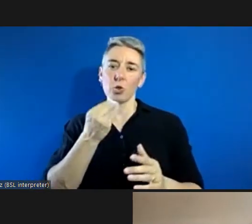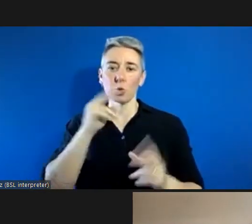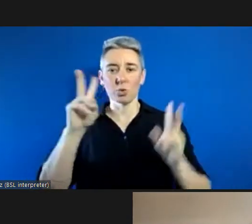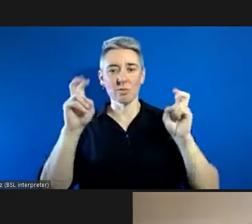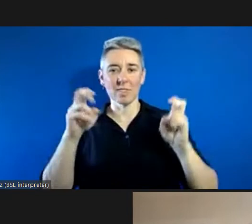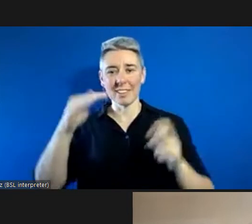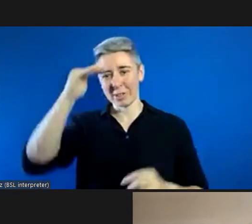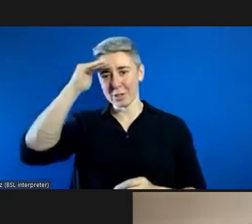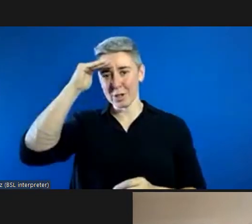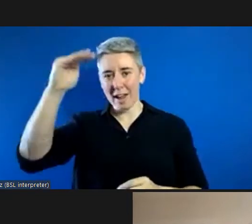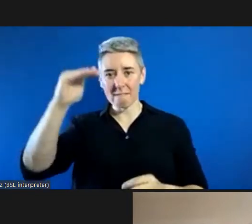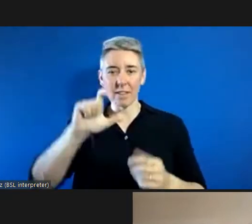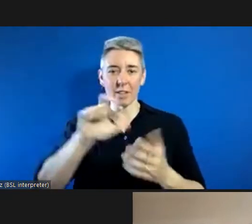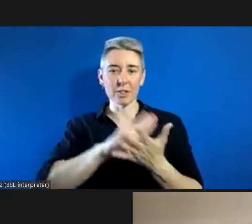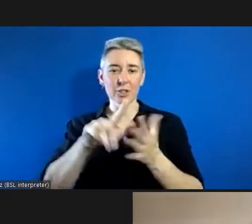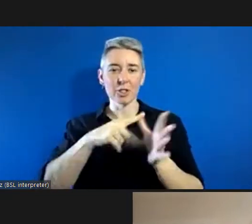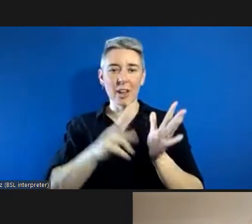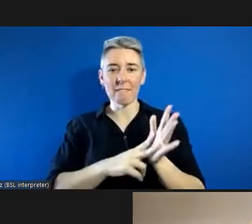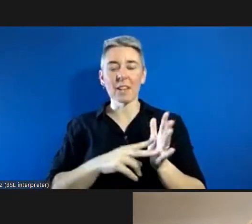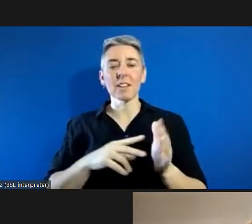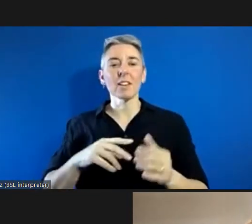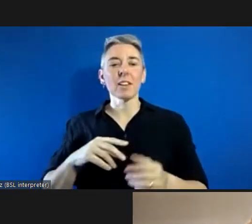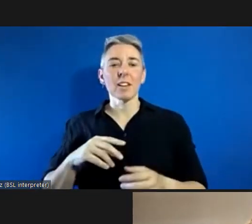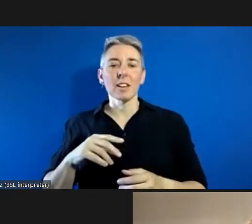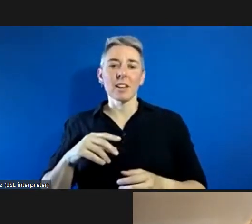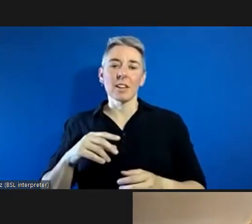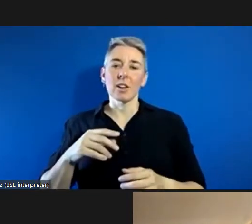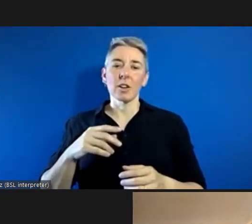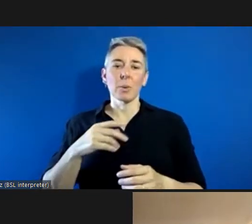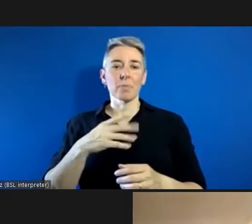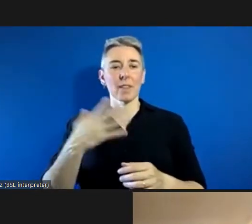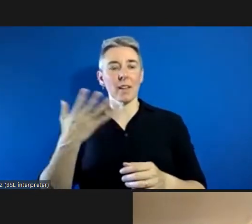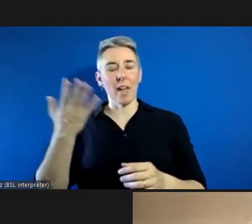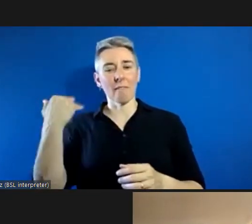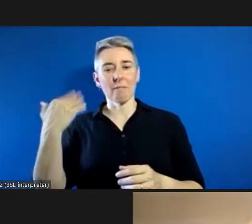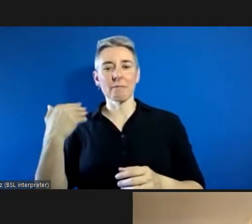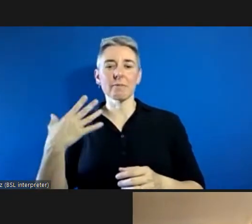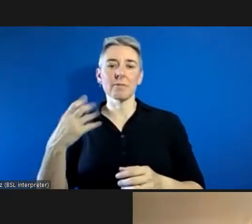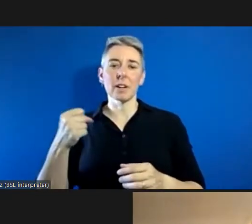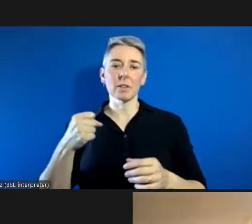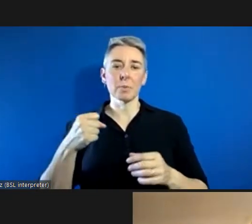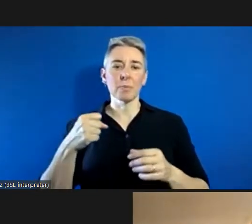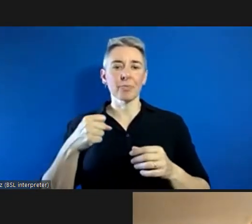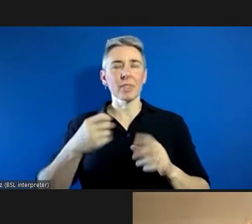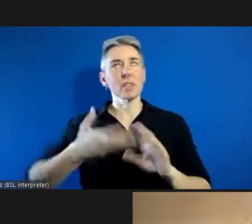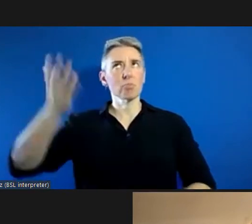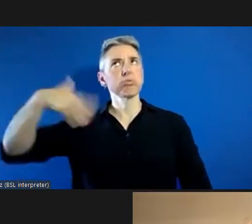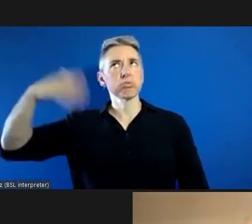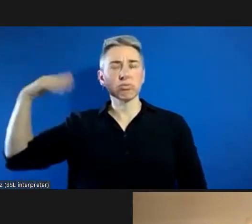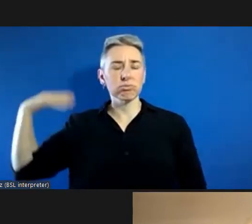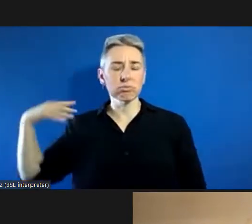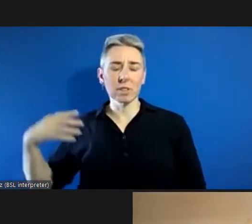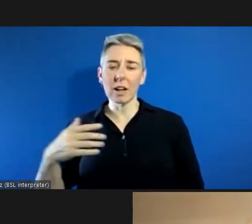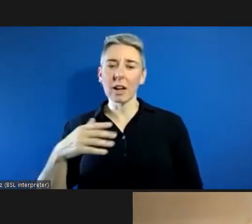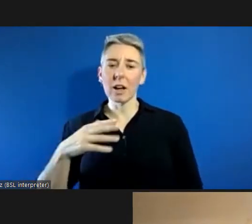context, the SU here at Goldsmiths, this is a while back now, admittedly, had a Tramps,